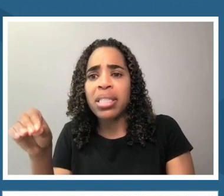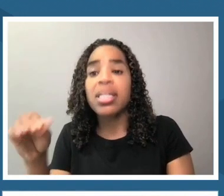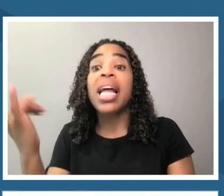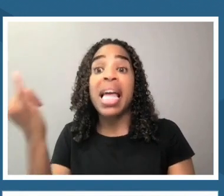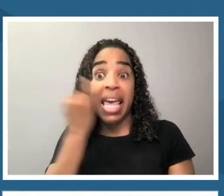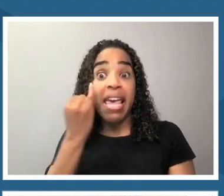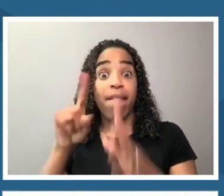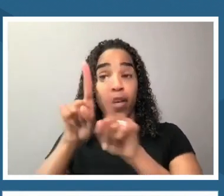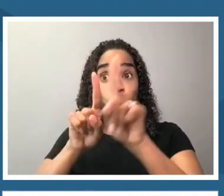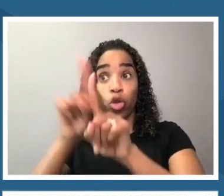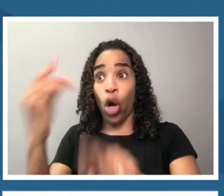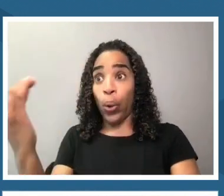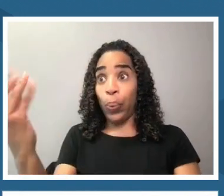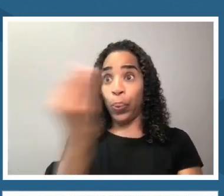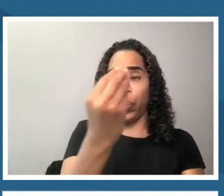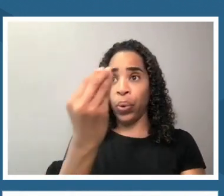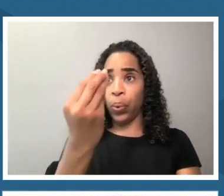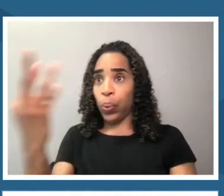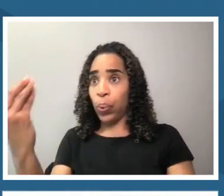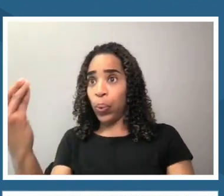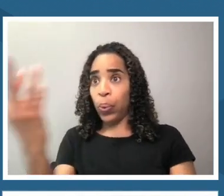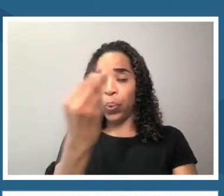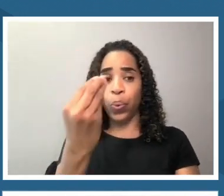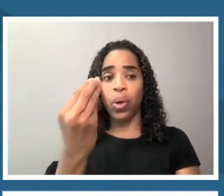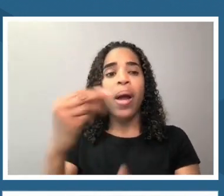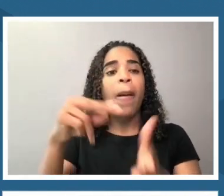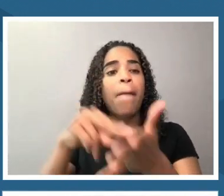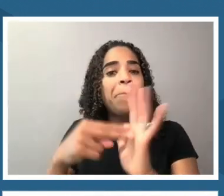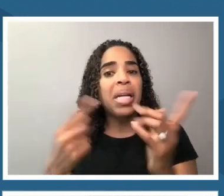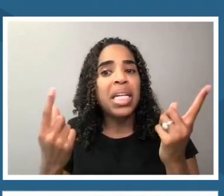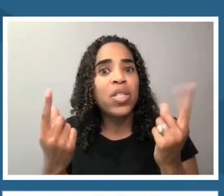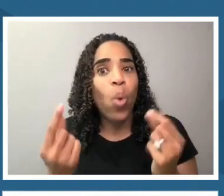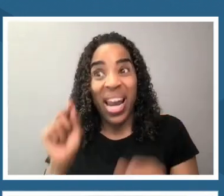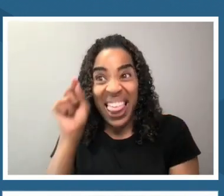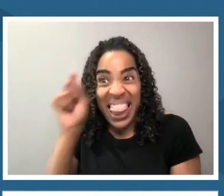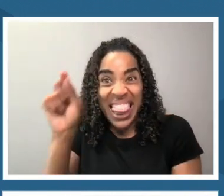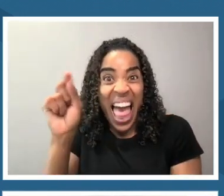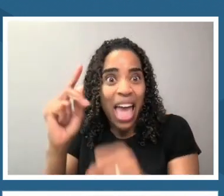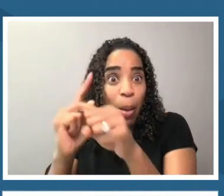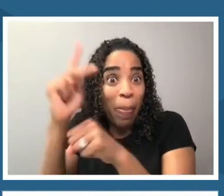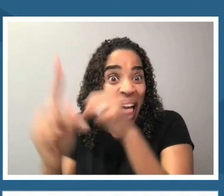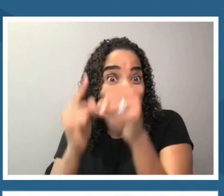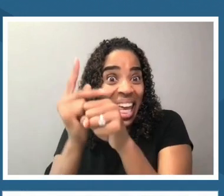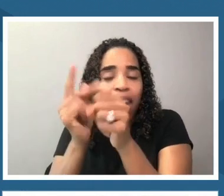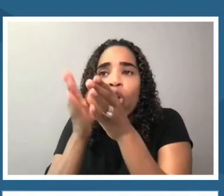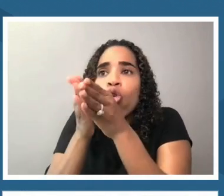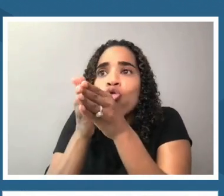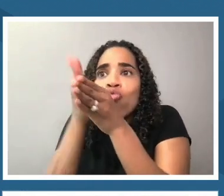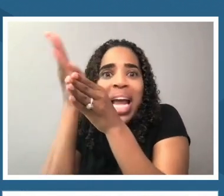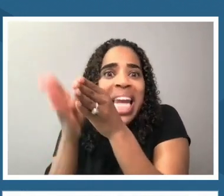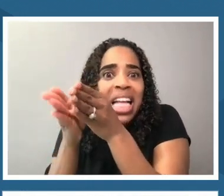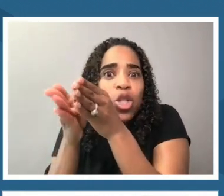are really seeing is the effect of a little planet right next to it